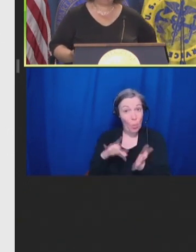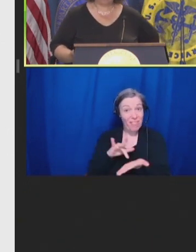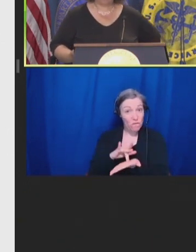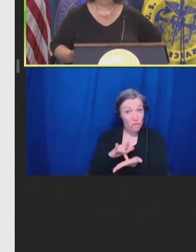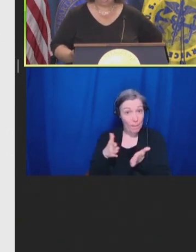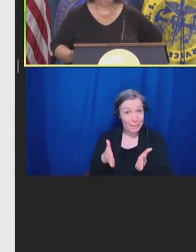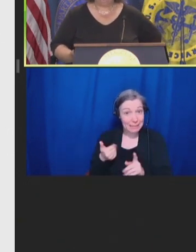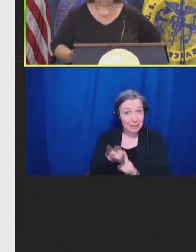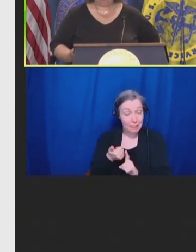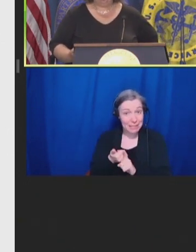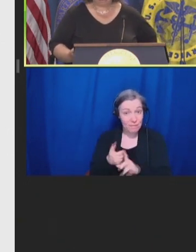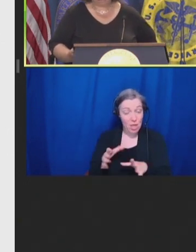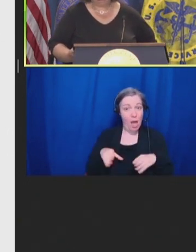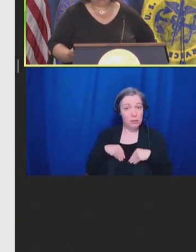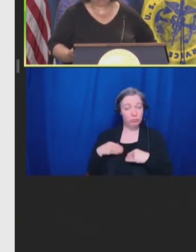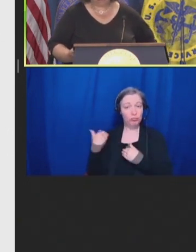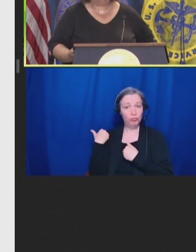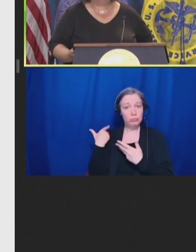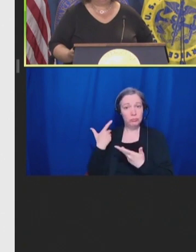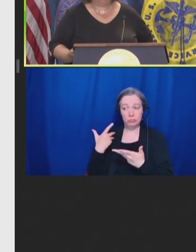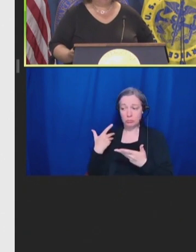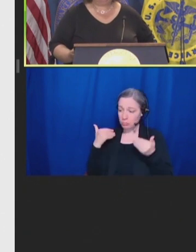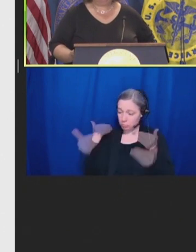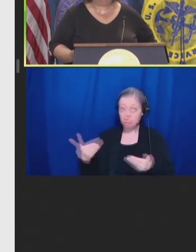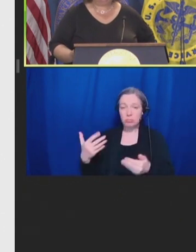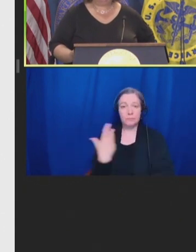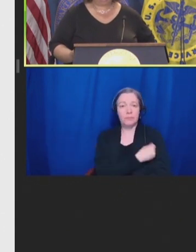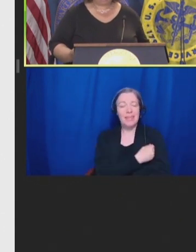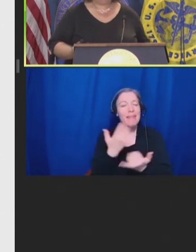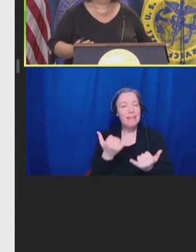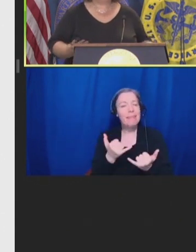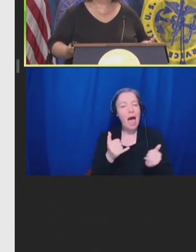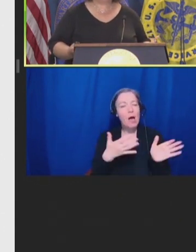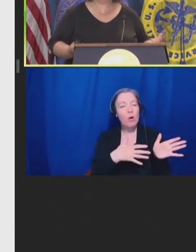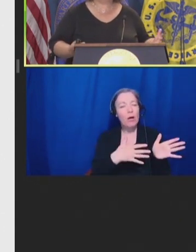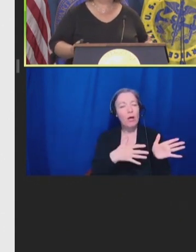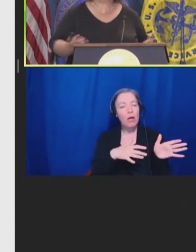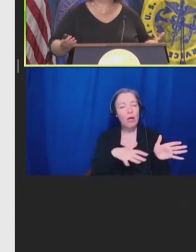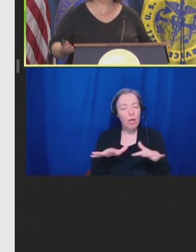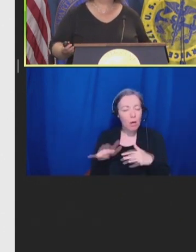And now that we're moving towards routine vaccination, how do we continue with an expanded